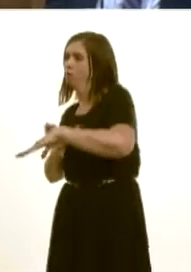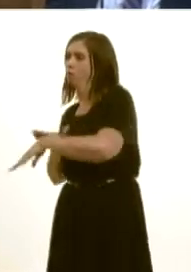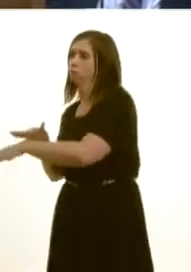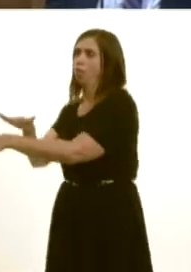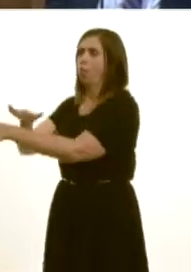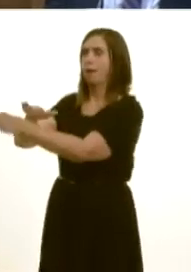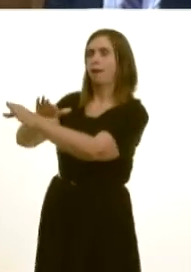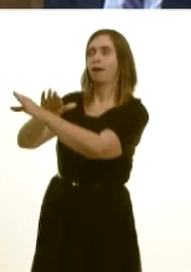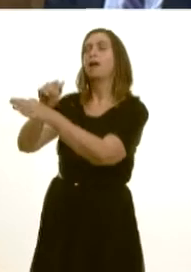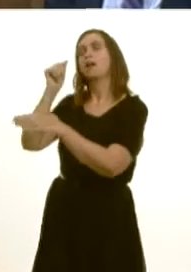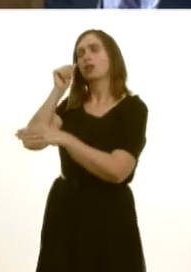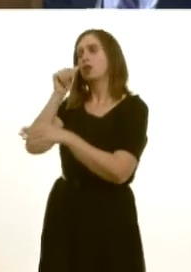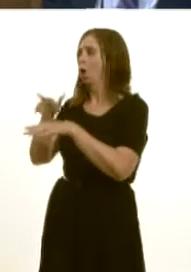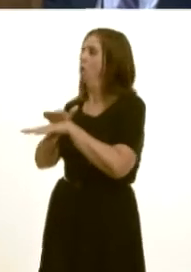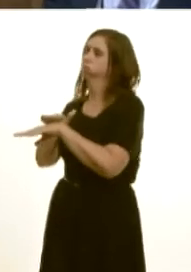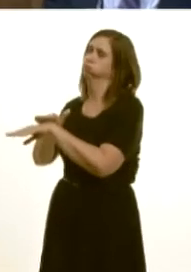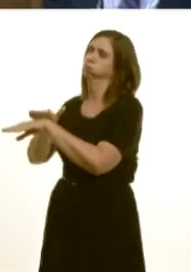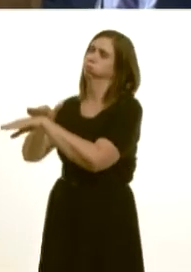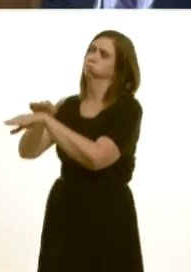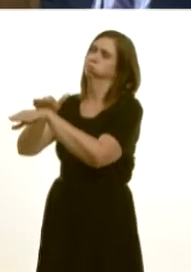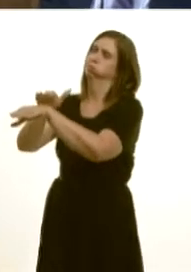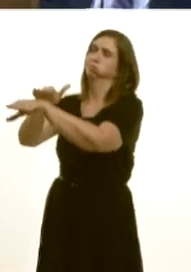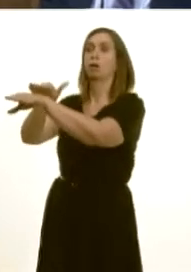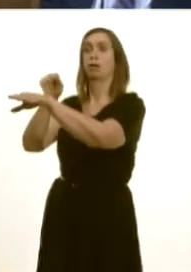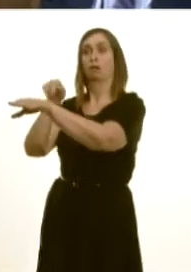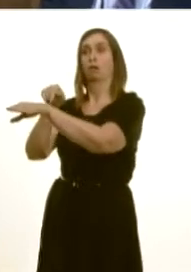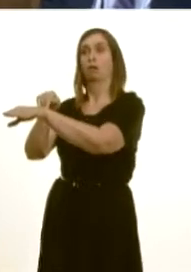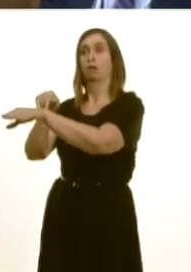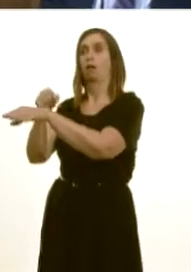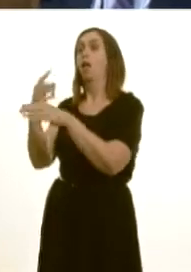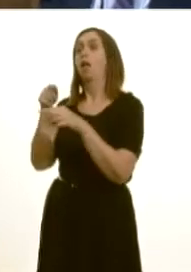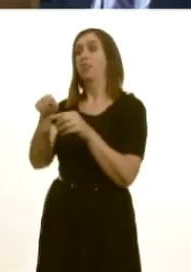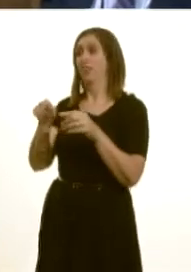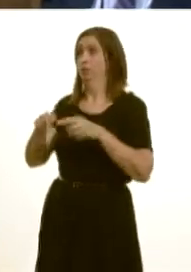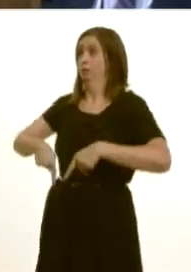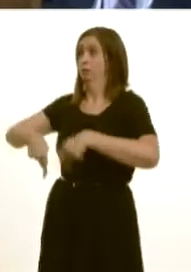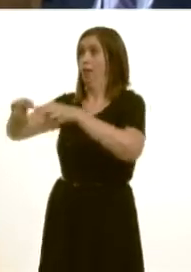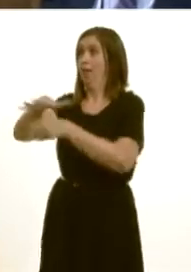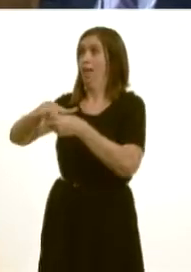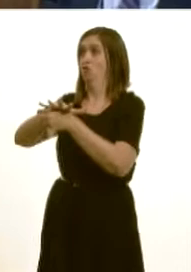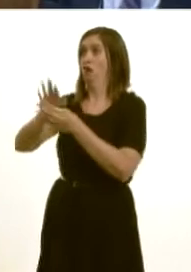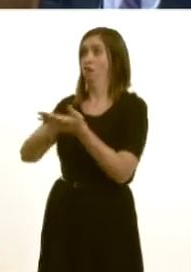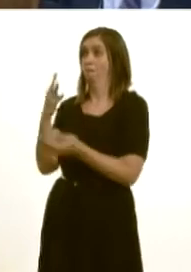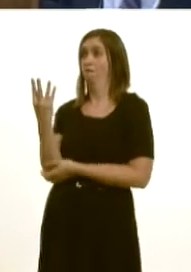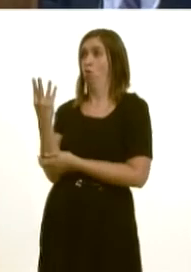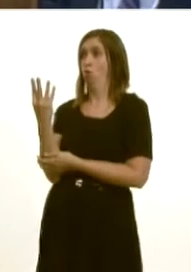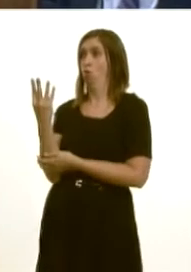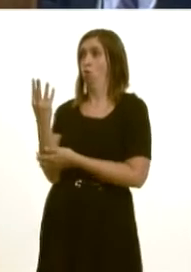section of the road with more than one sub-standard junction—something that has been inherited